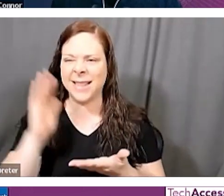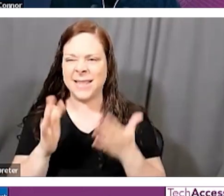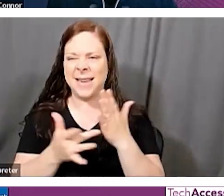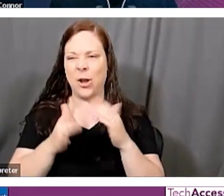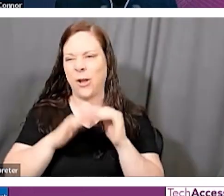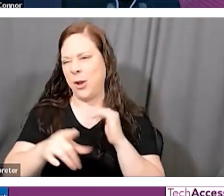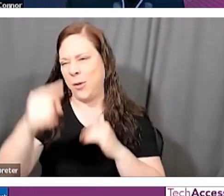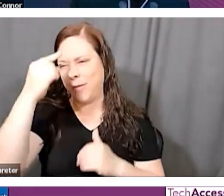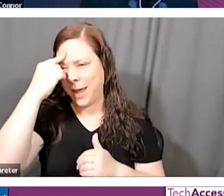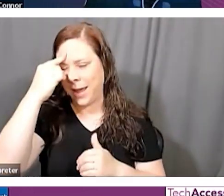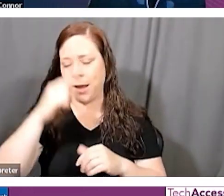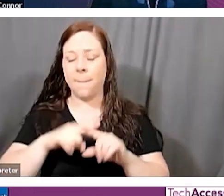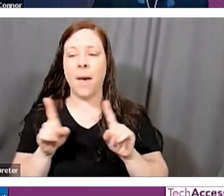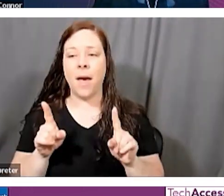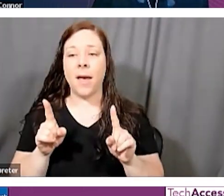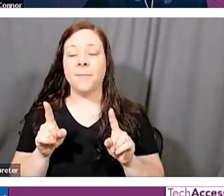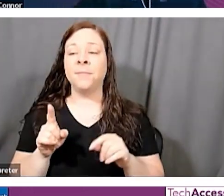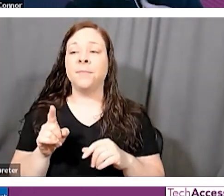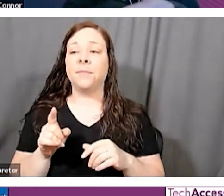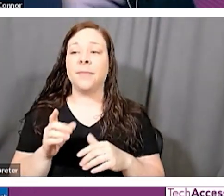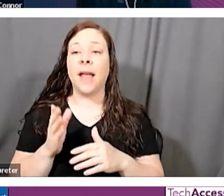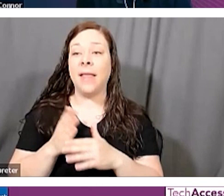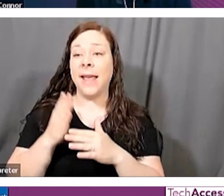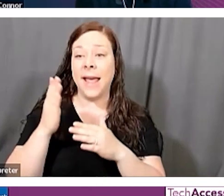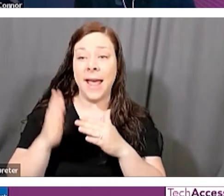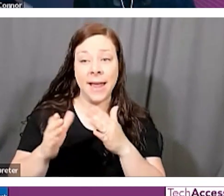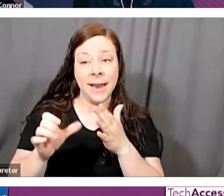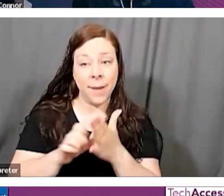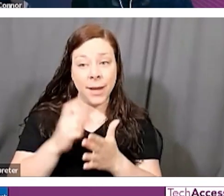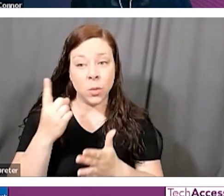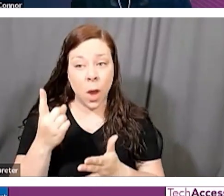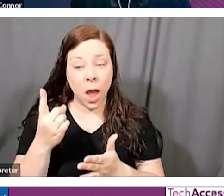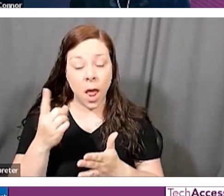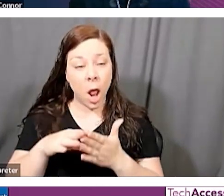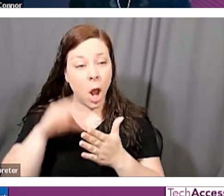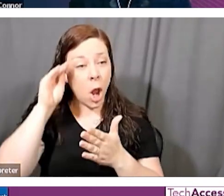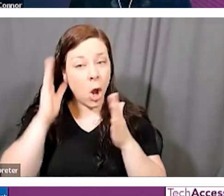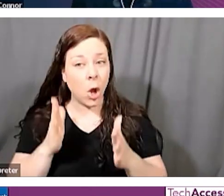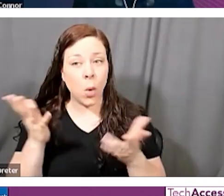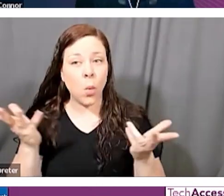saying, at the end of page one, dear learner, where do you wanna go, page two, three, or four?